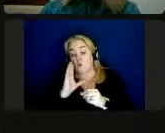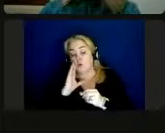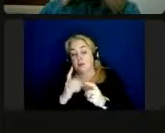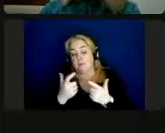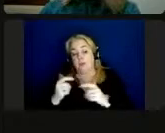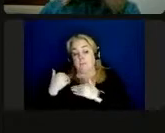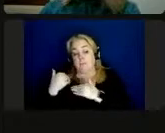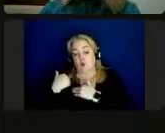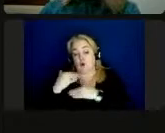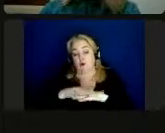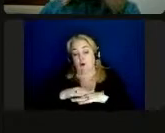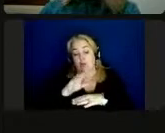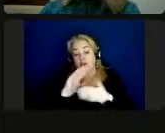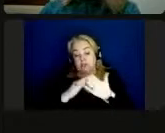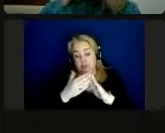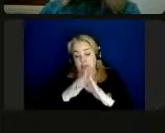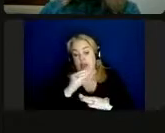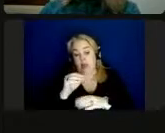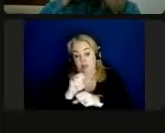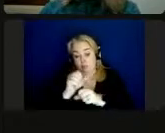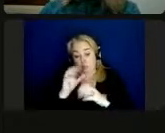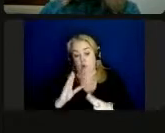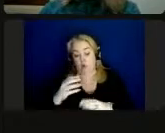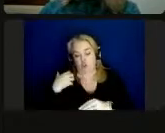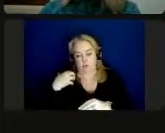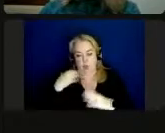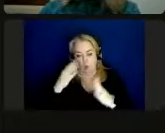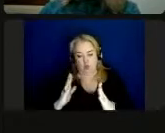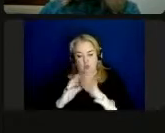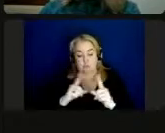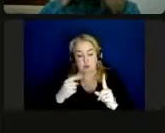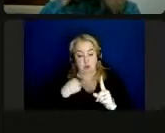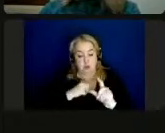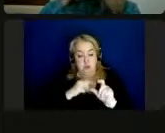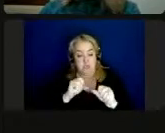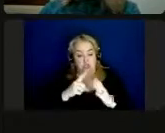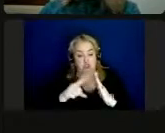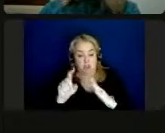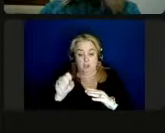THAN YOU WOULD. THAT'S ESSENTIALLY LONG TIME. SO YES, THERE WOULD BE A BIG